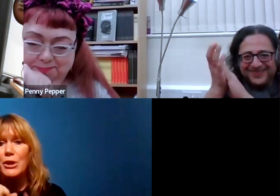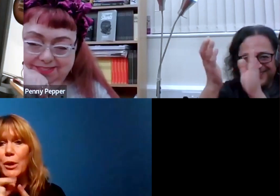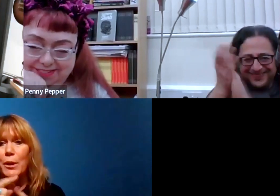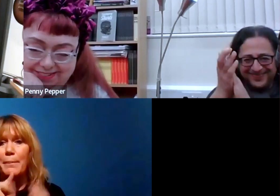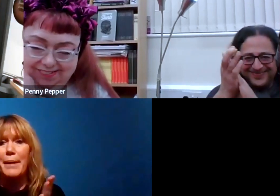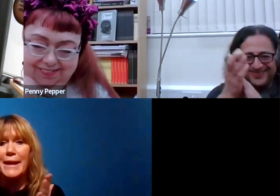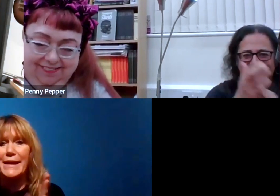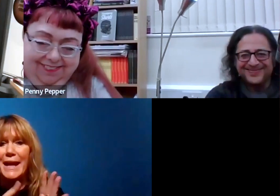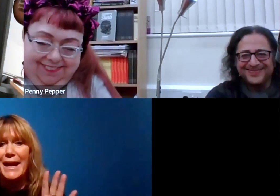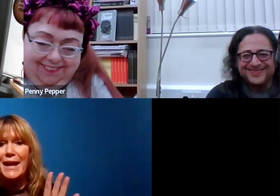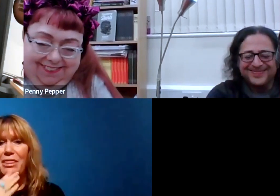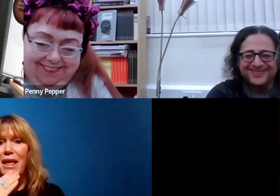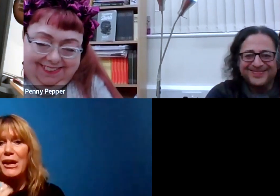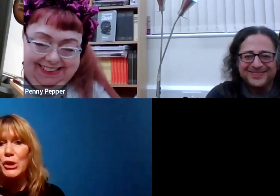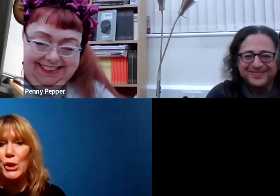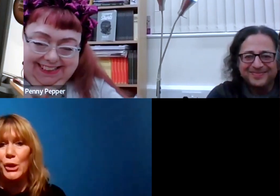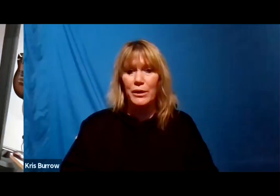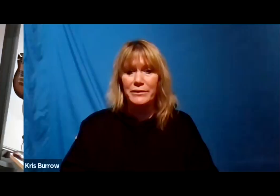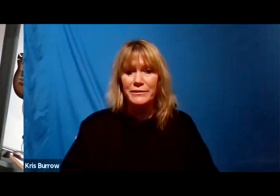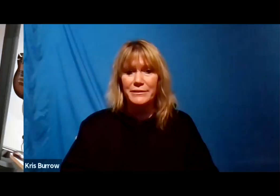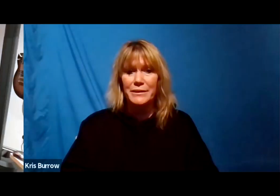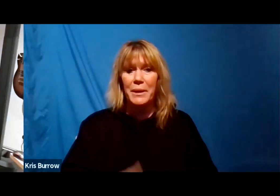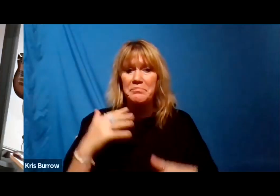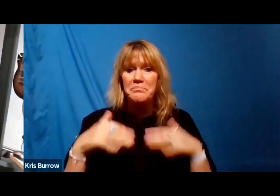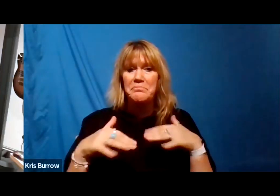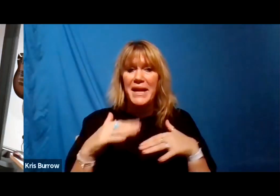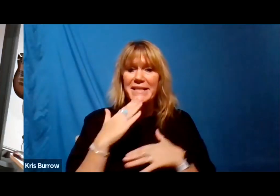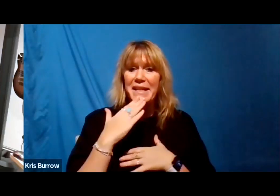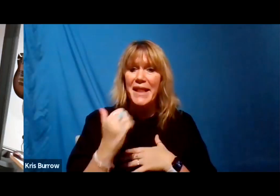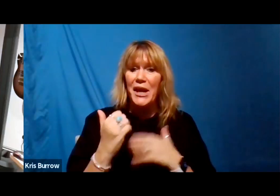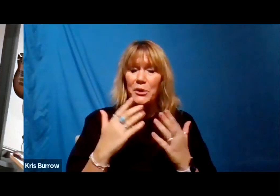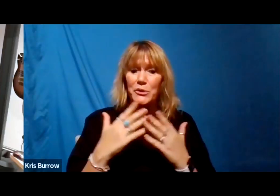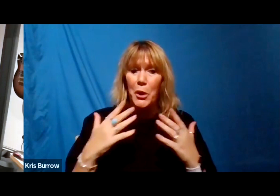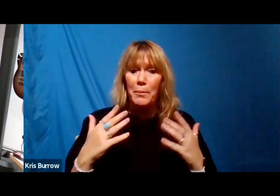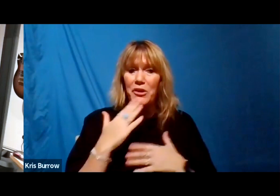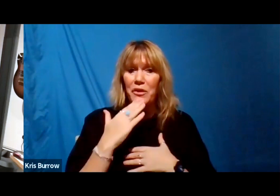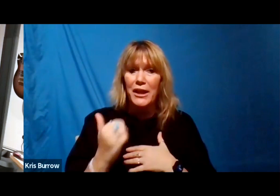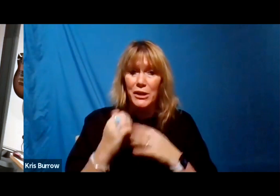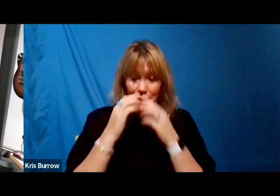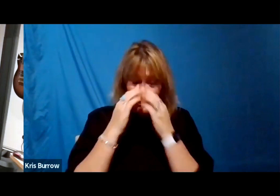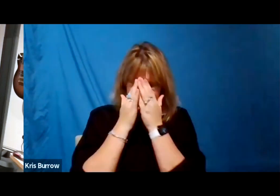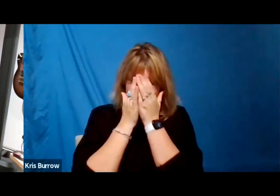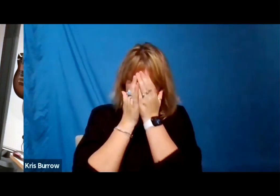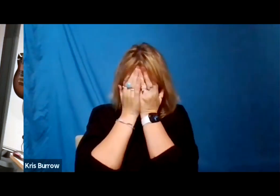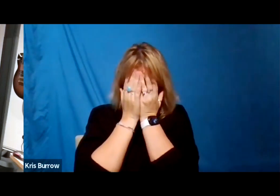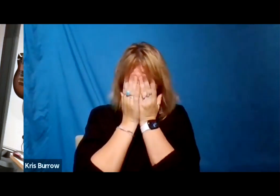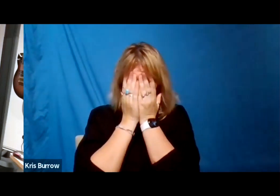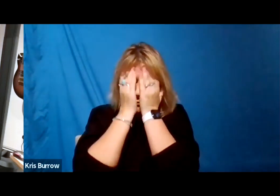blunt, vintage fringe, I wear glasses